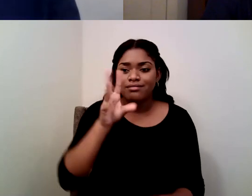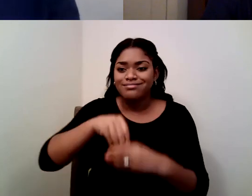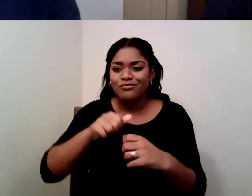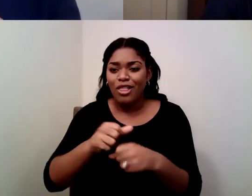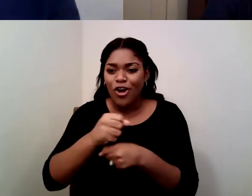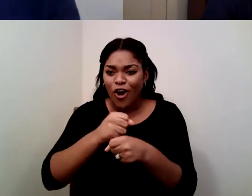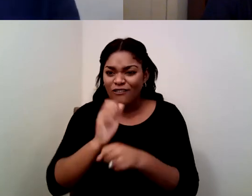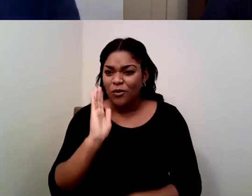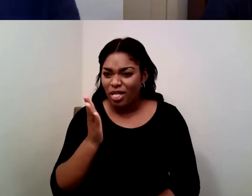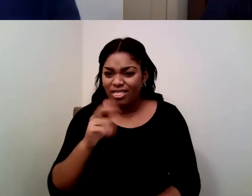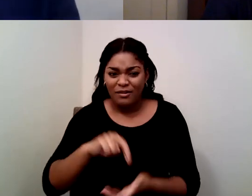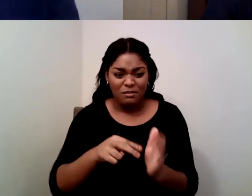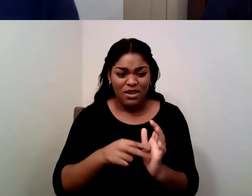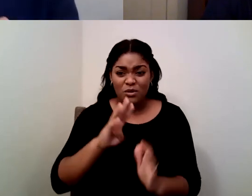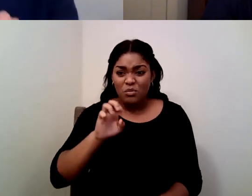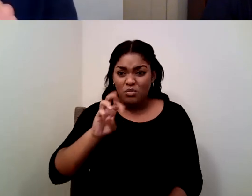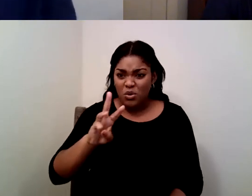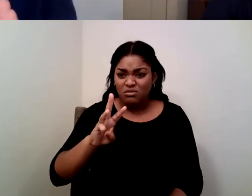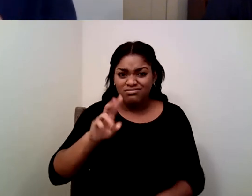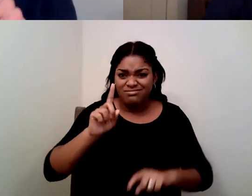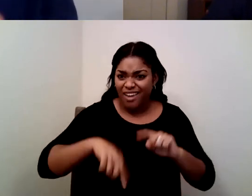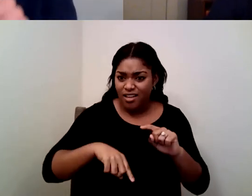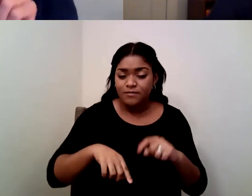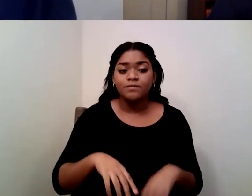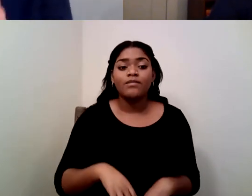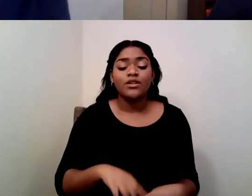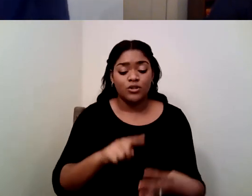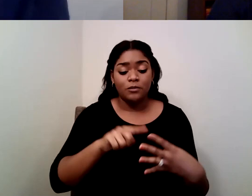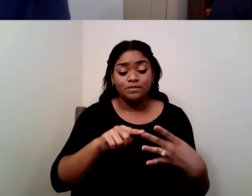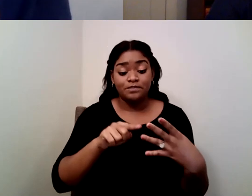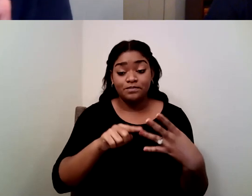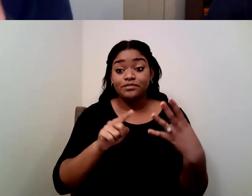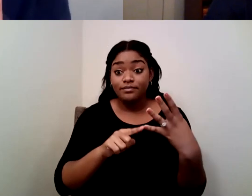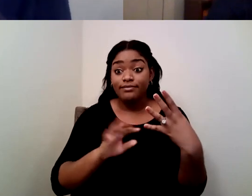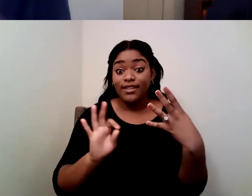so you can't brew with it. So please come with the fundamentals. And